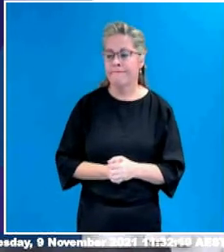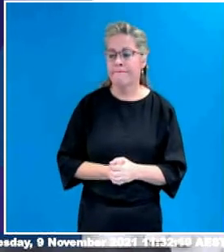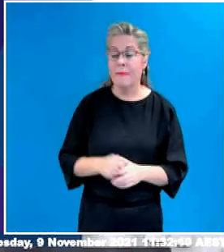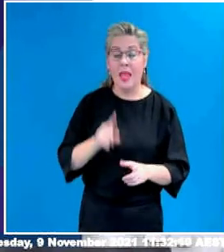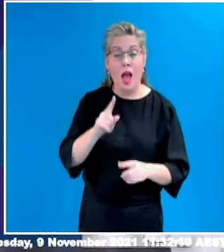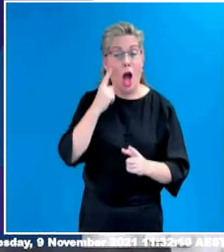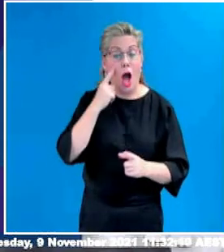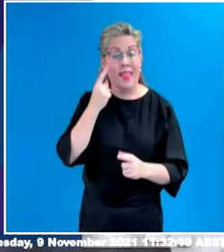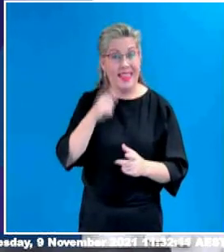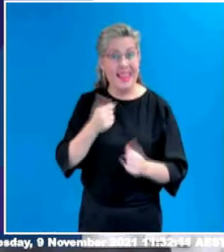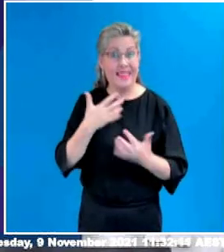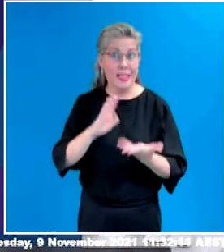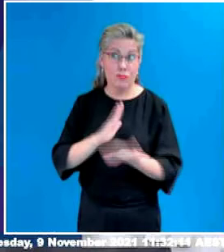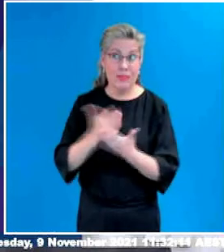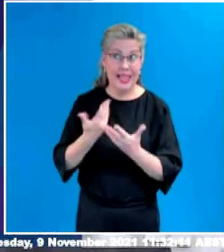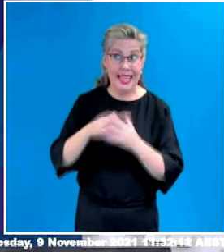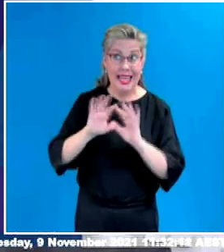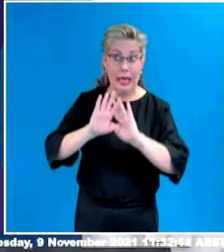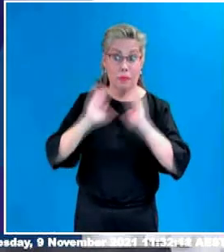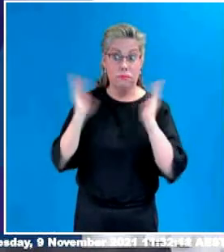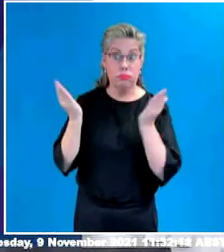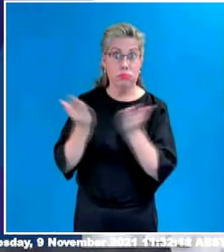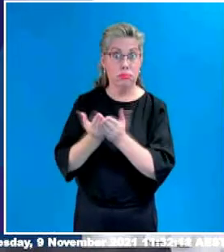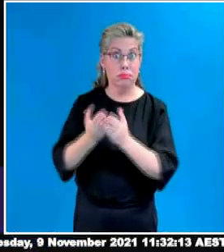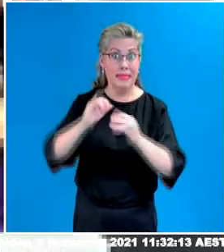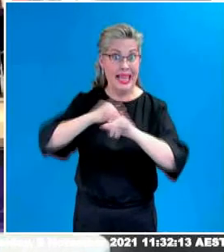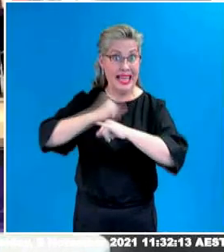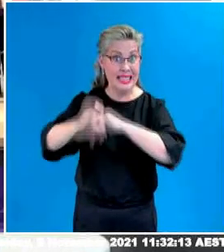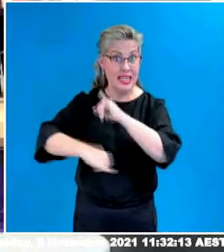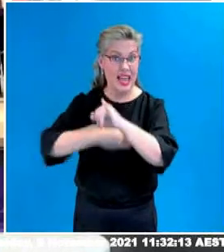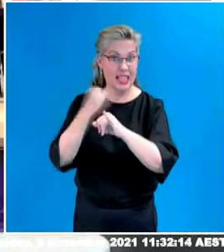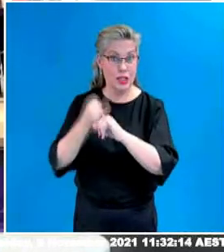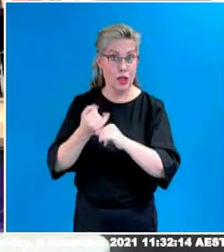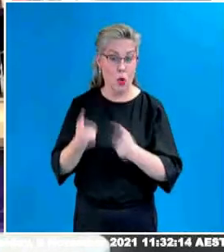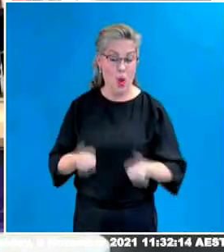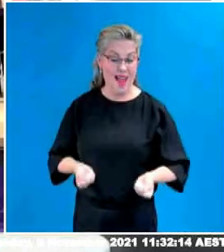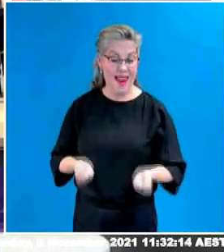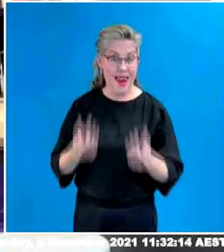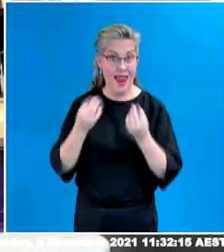with disabilities globally and that for many years what the UN system has done